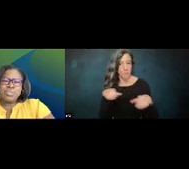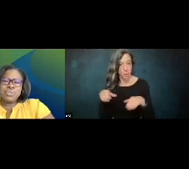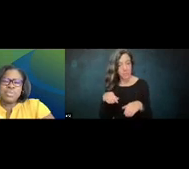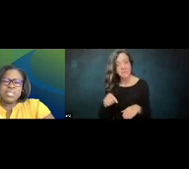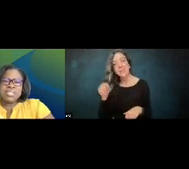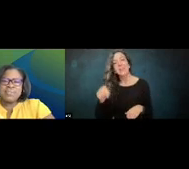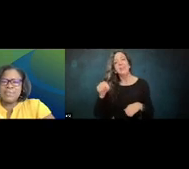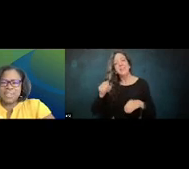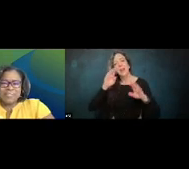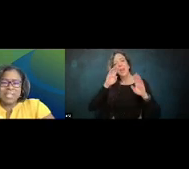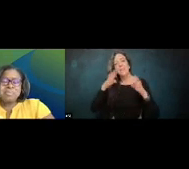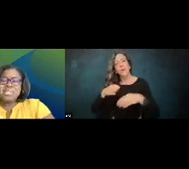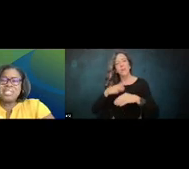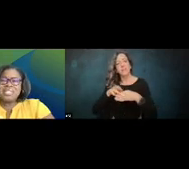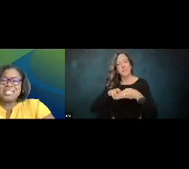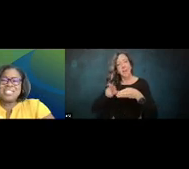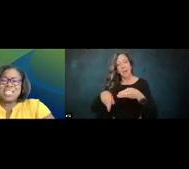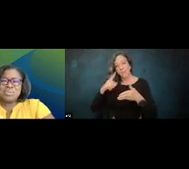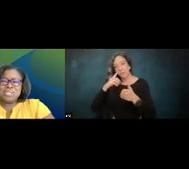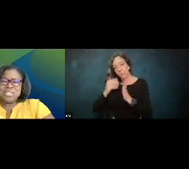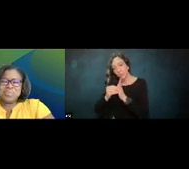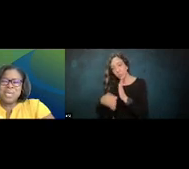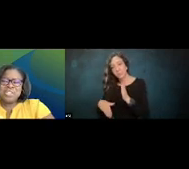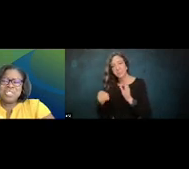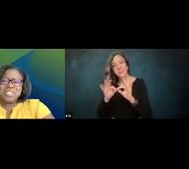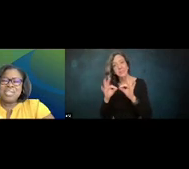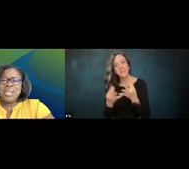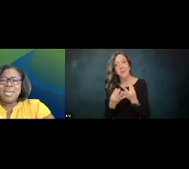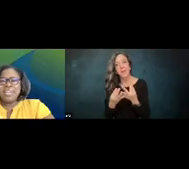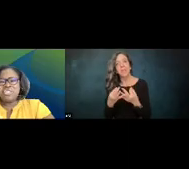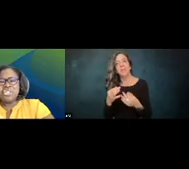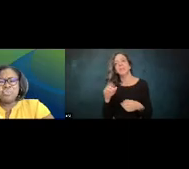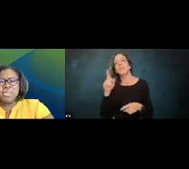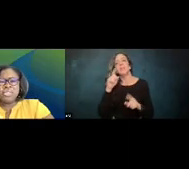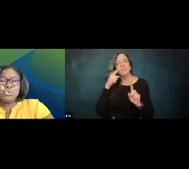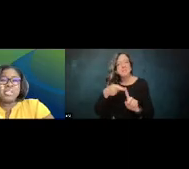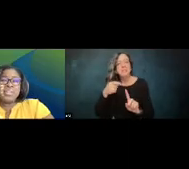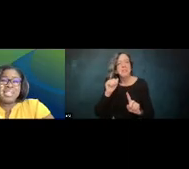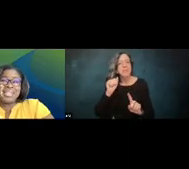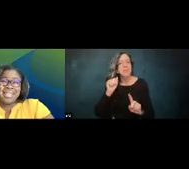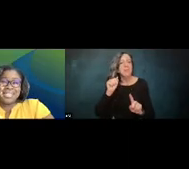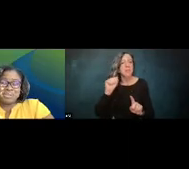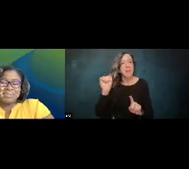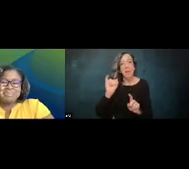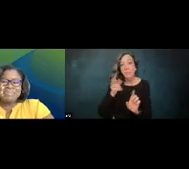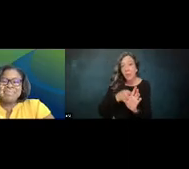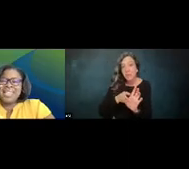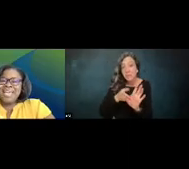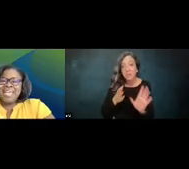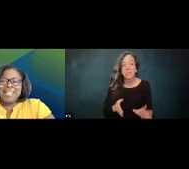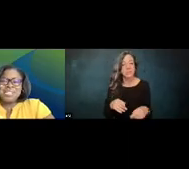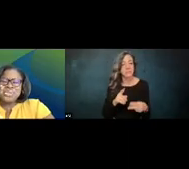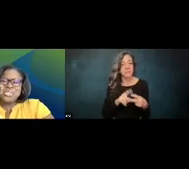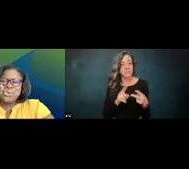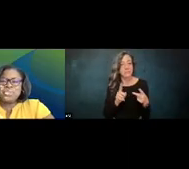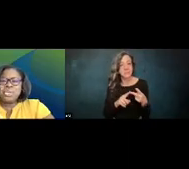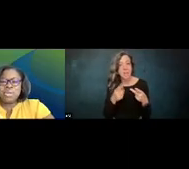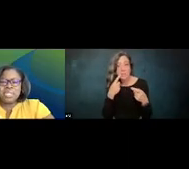for students and families such as participation, achievement or even engagement. And as a result,